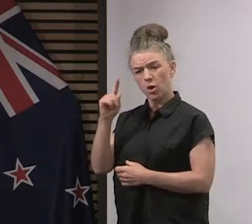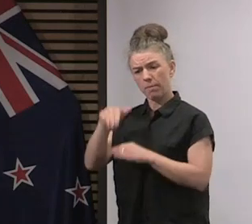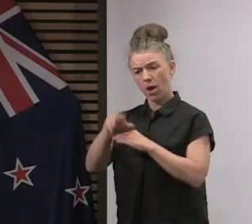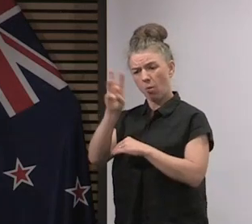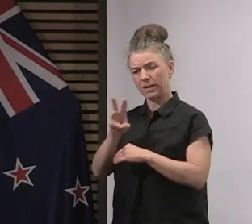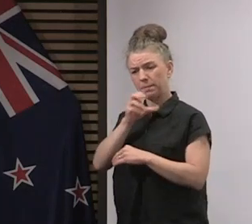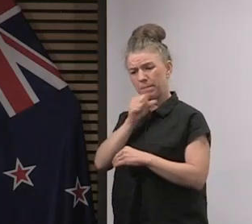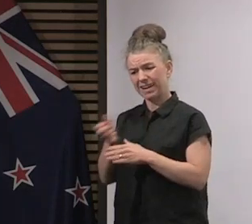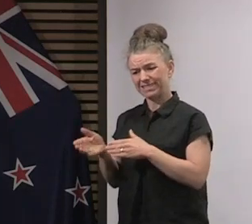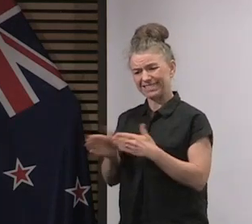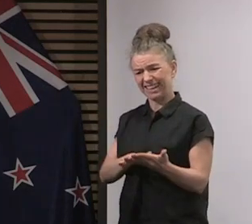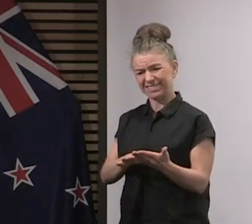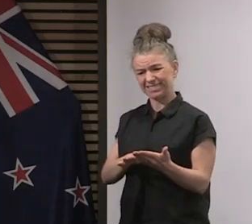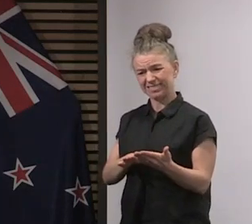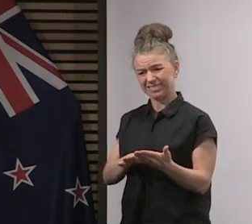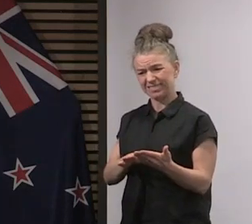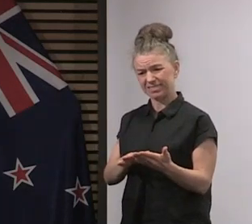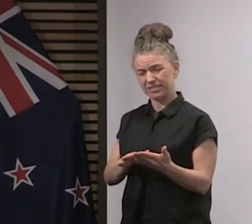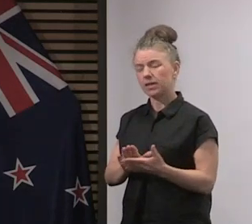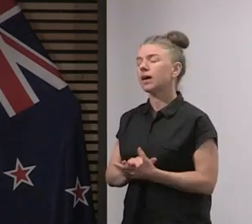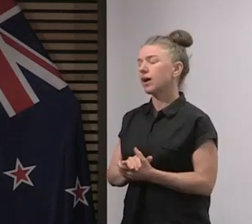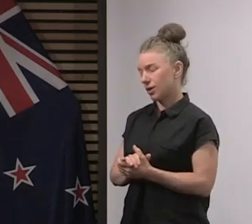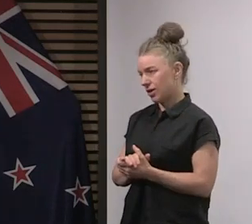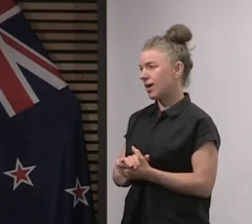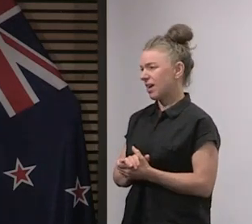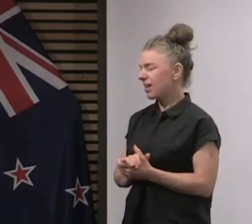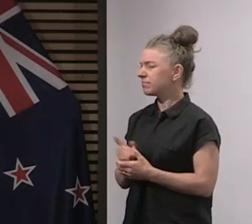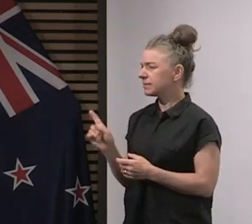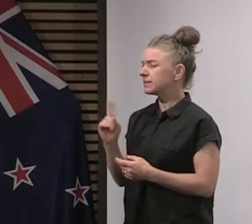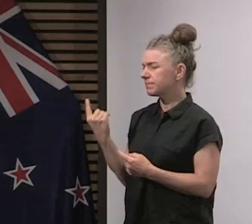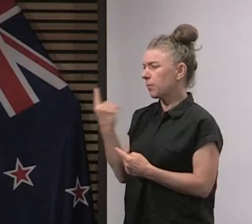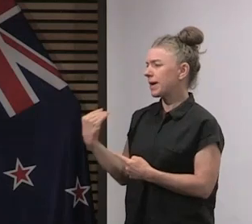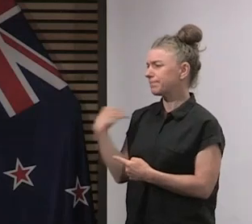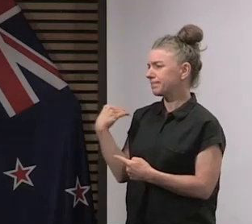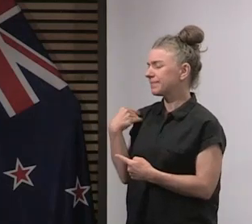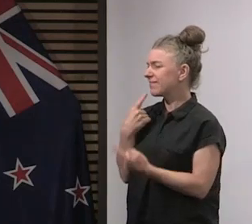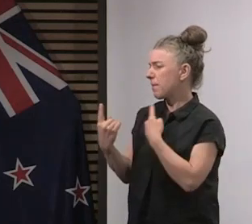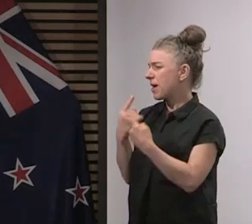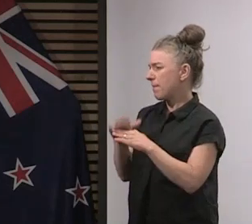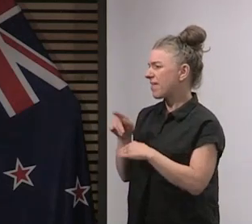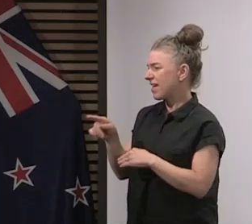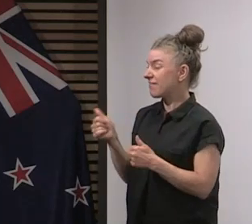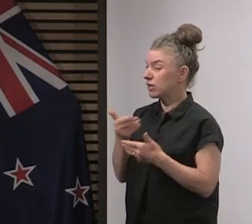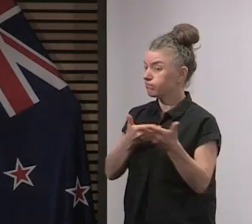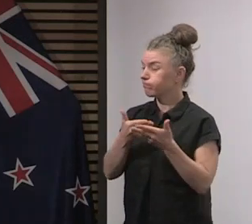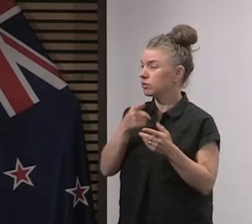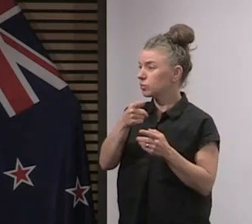questions, please. Have you been briefed on the death. ..Hotel in